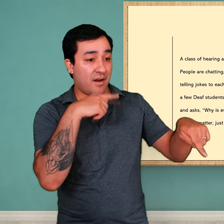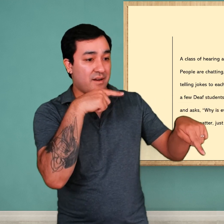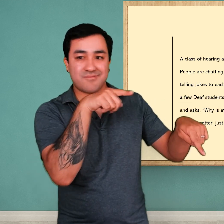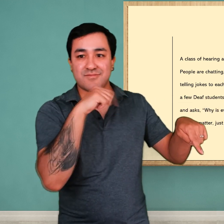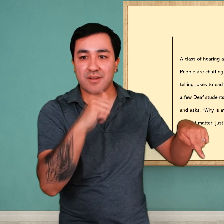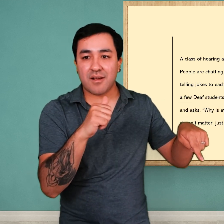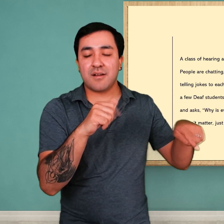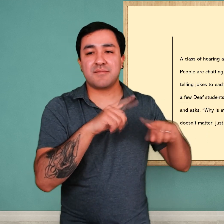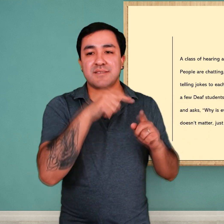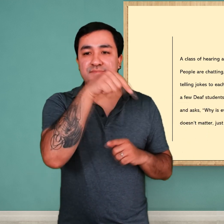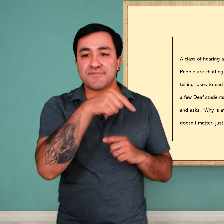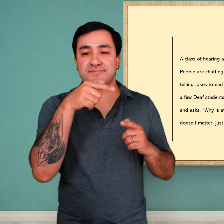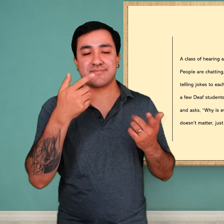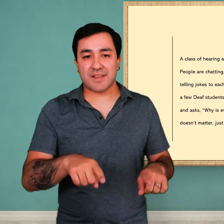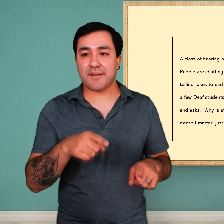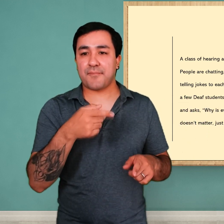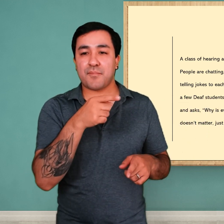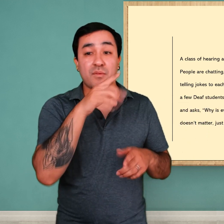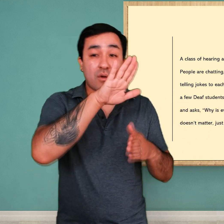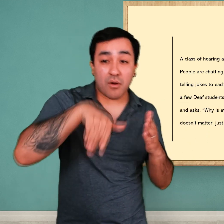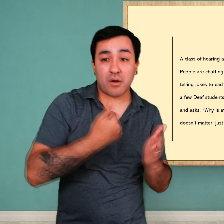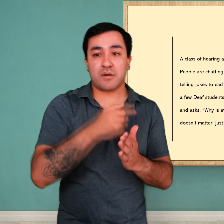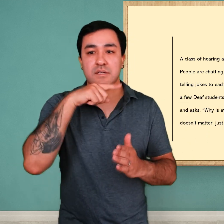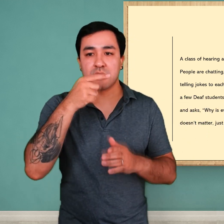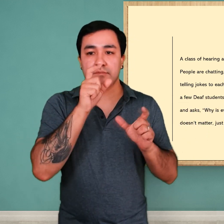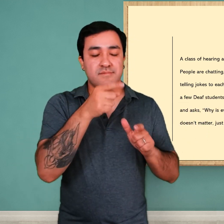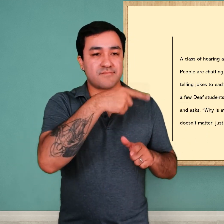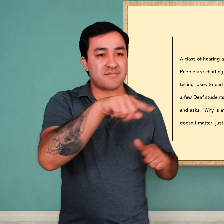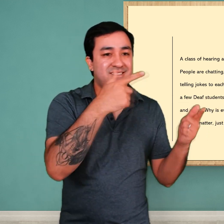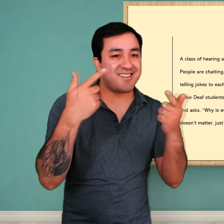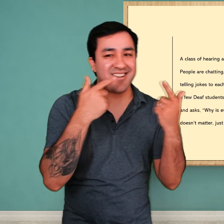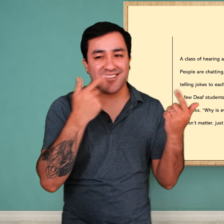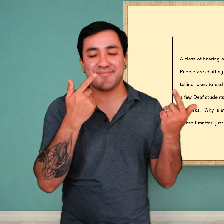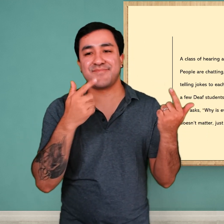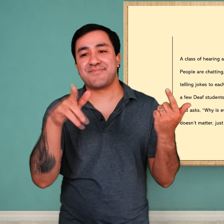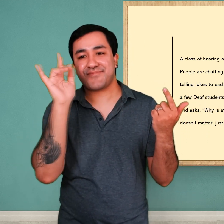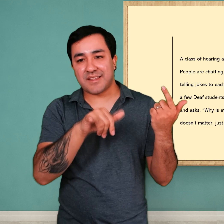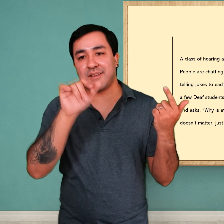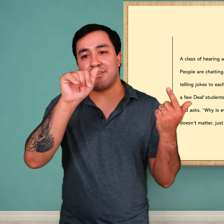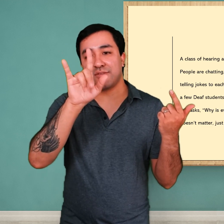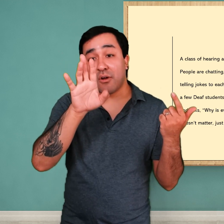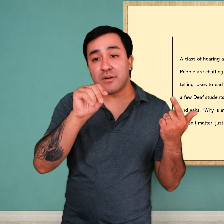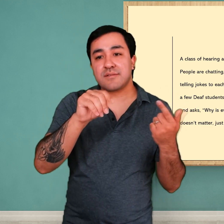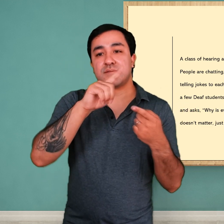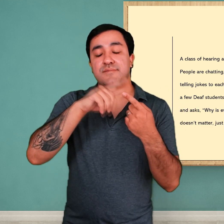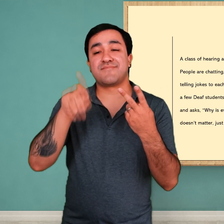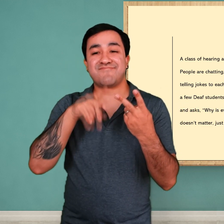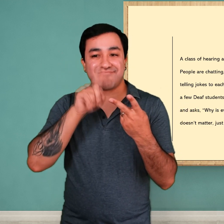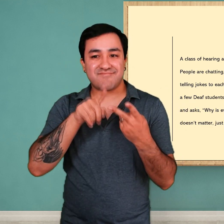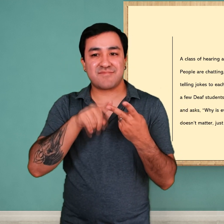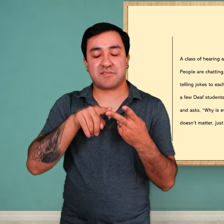conversation, and only they laughed. However, in this scenario, every hearing person is laughing.